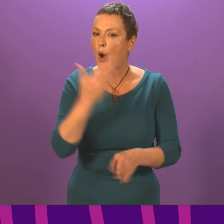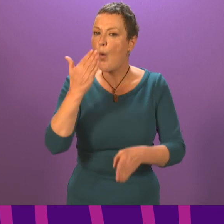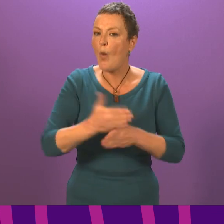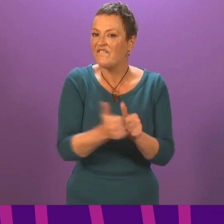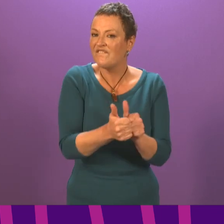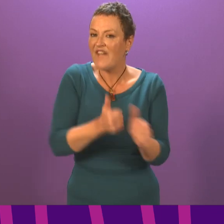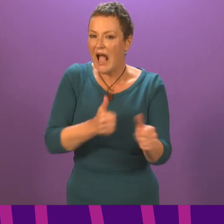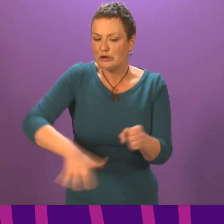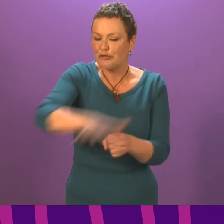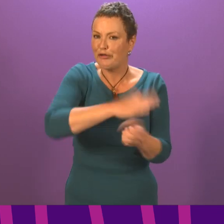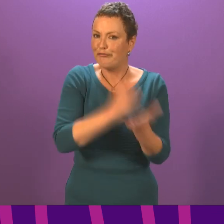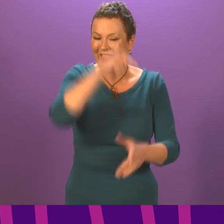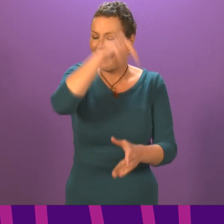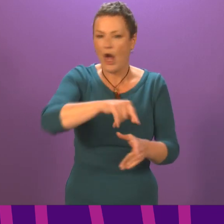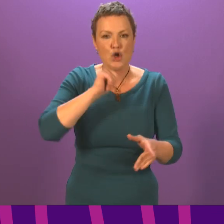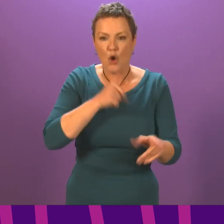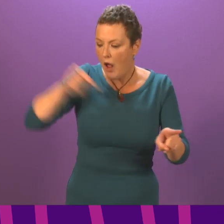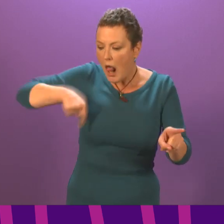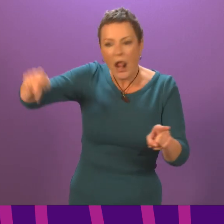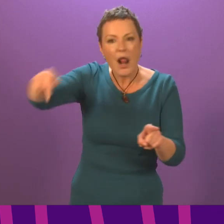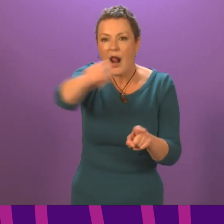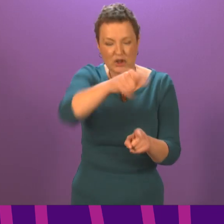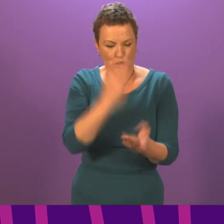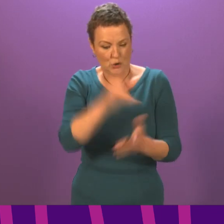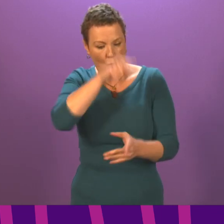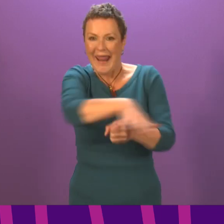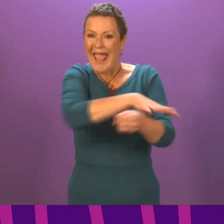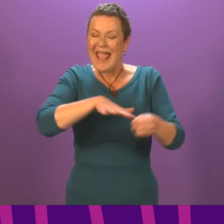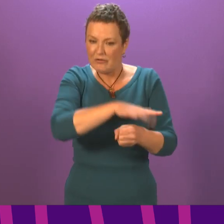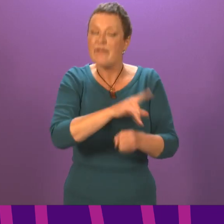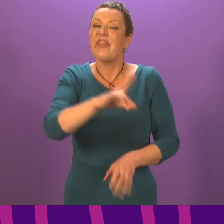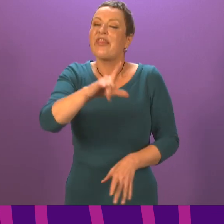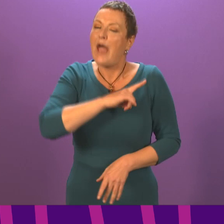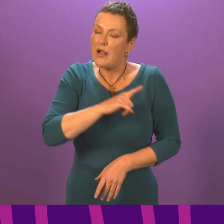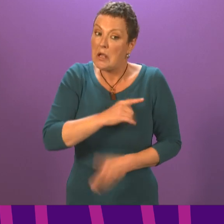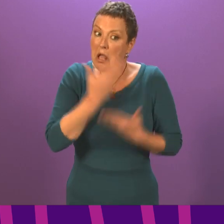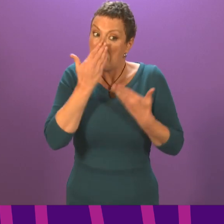in one workplace, rather than wider community transmission. That conclusion seems to have